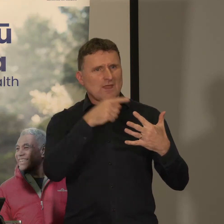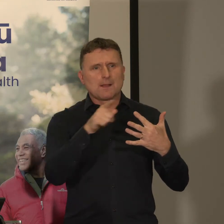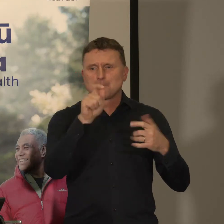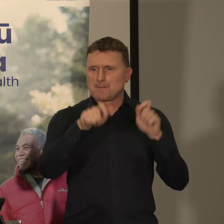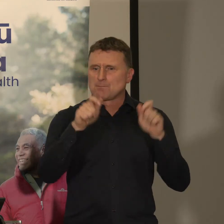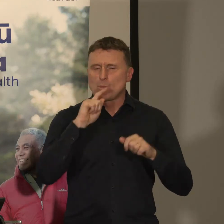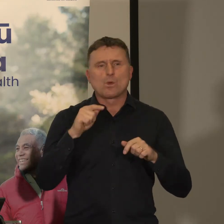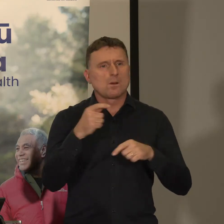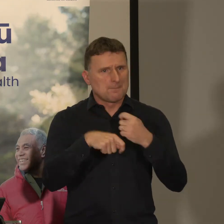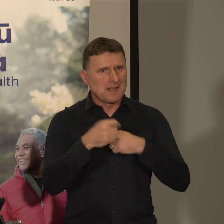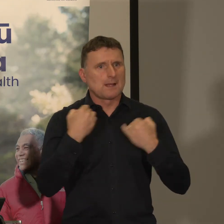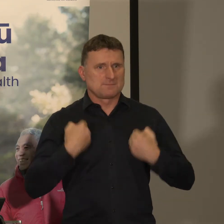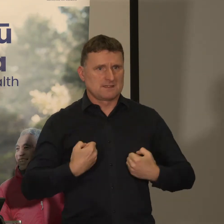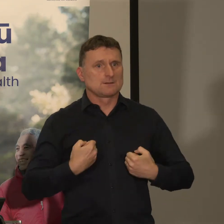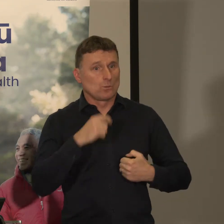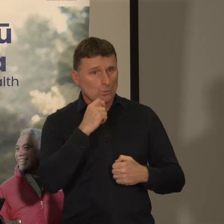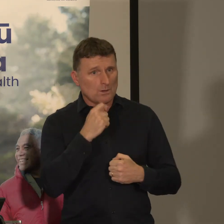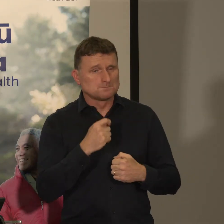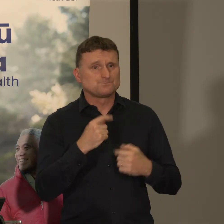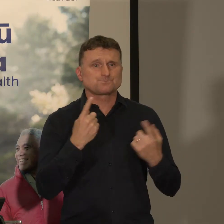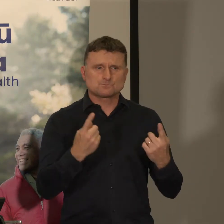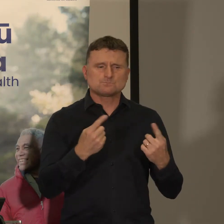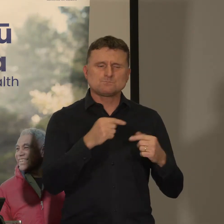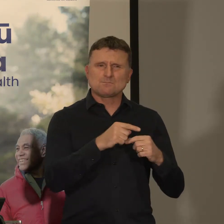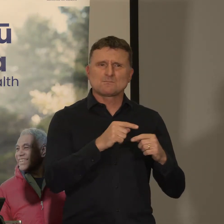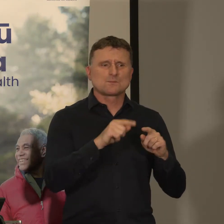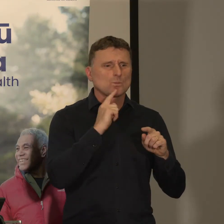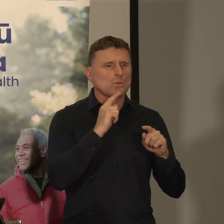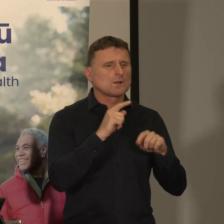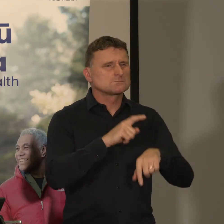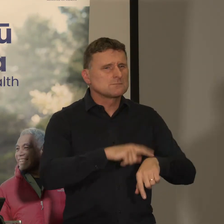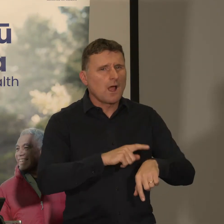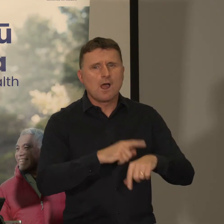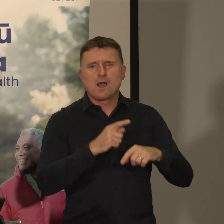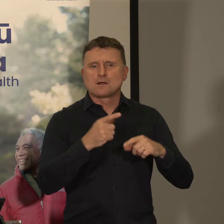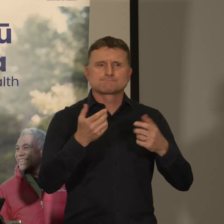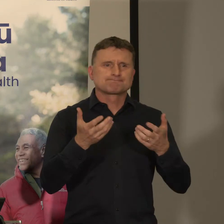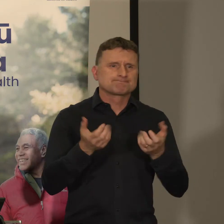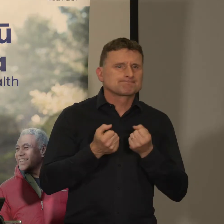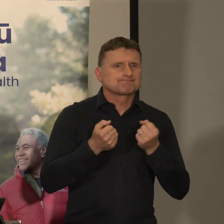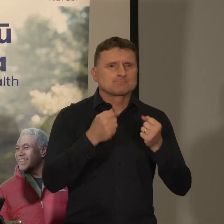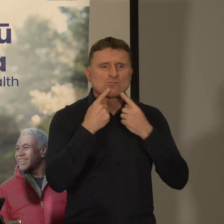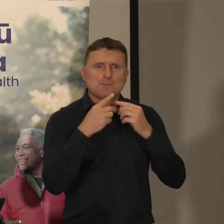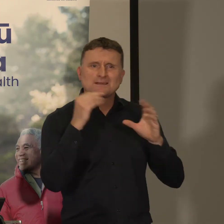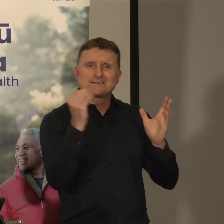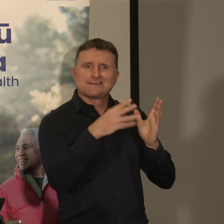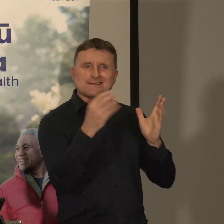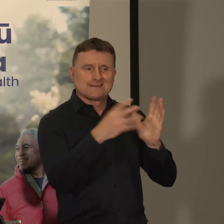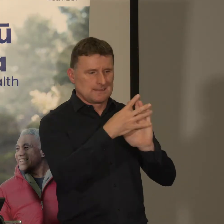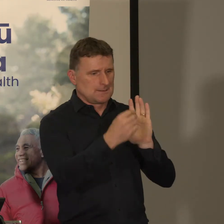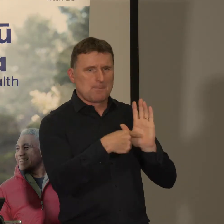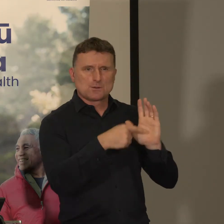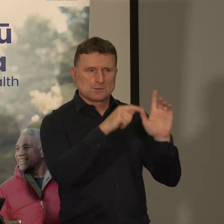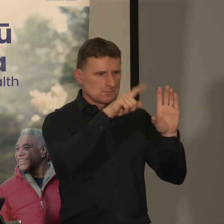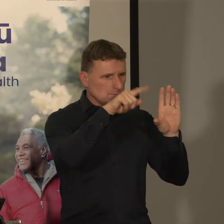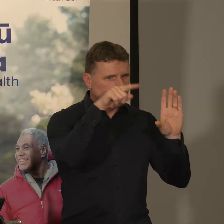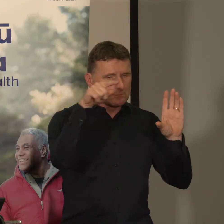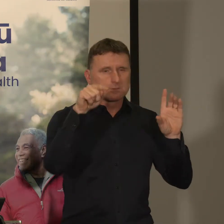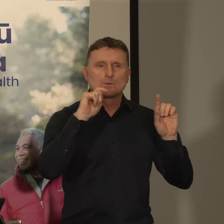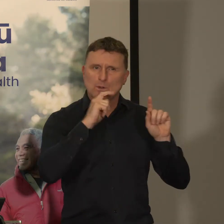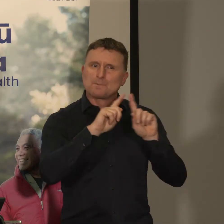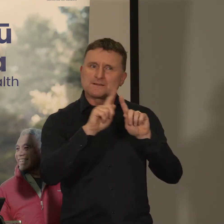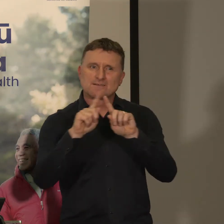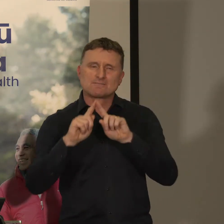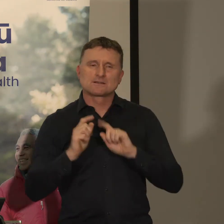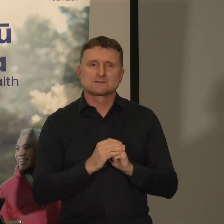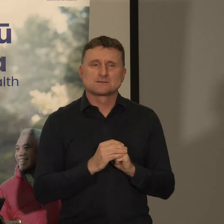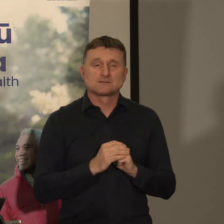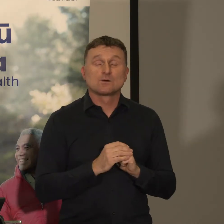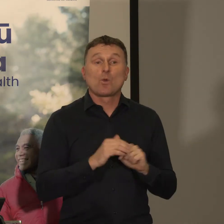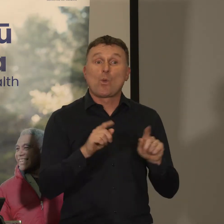continued rise in cases, the